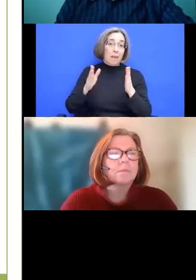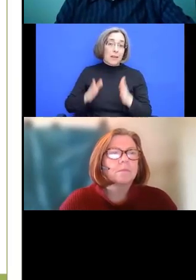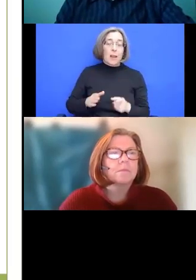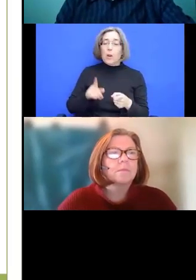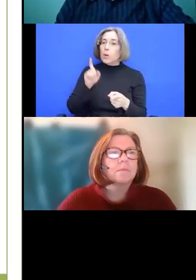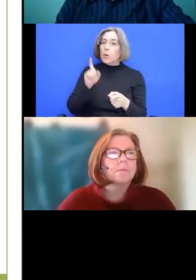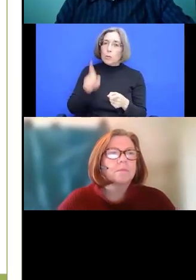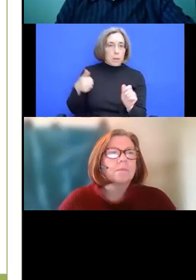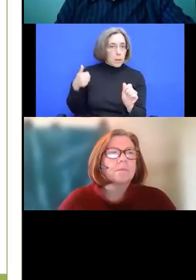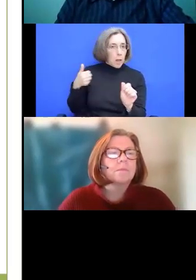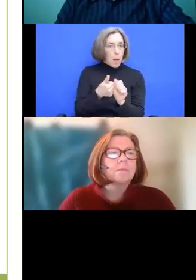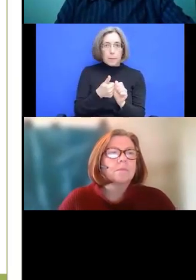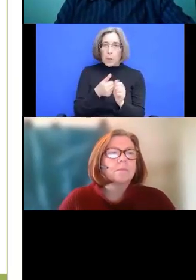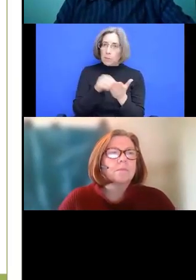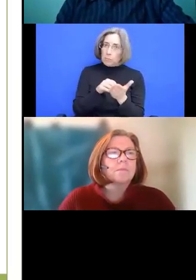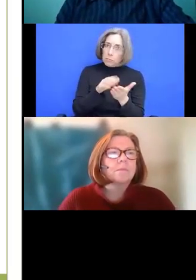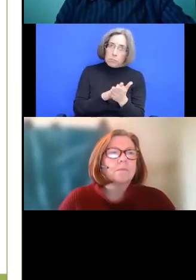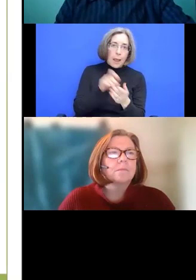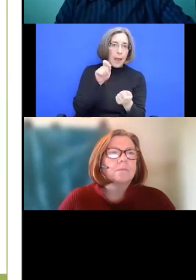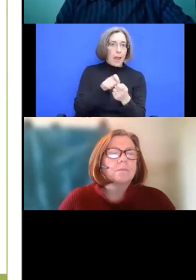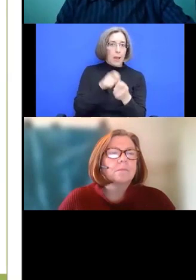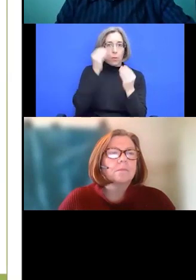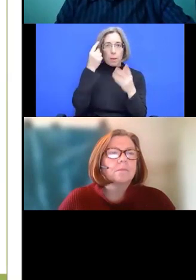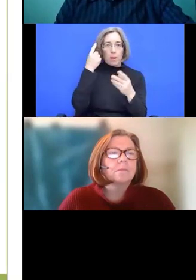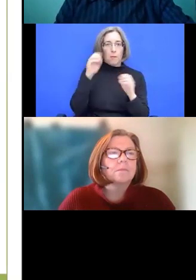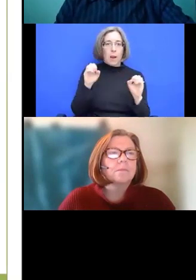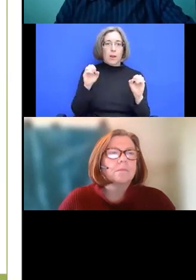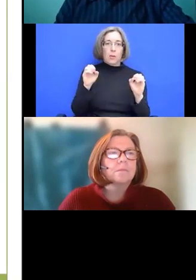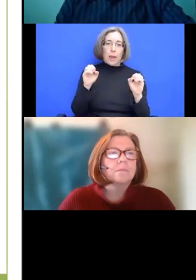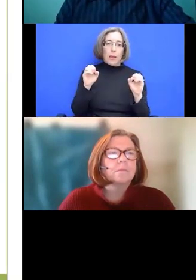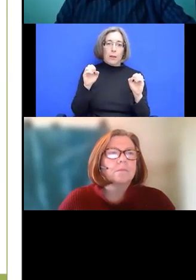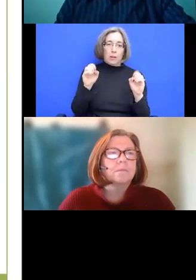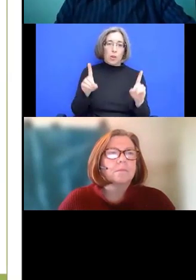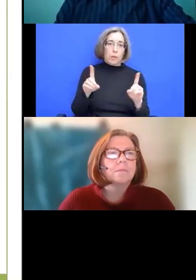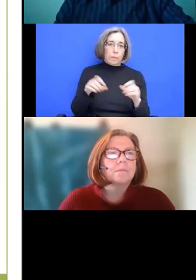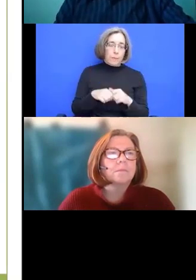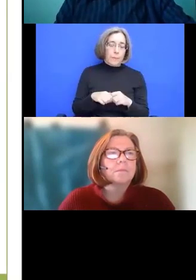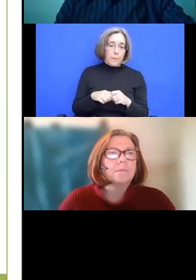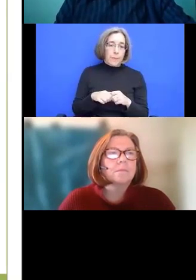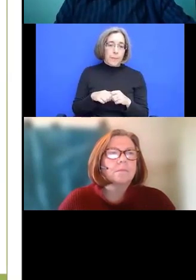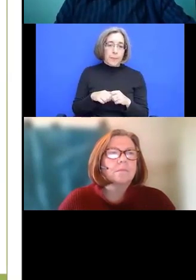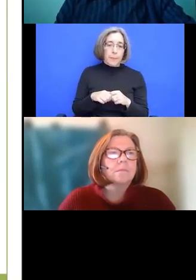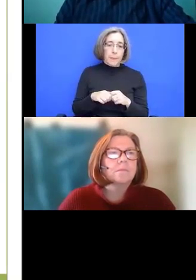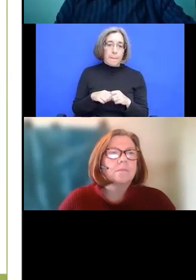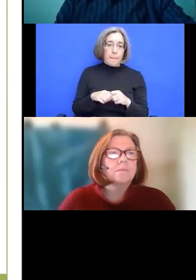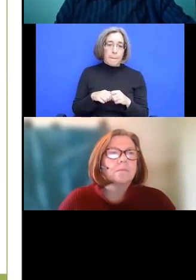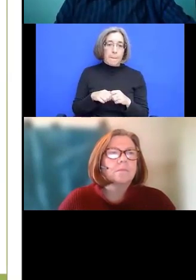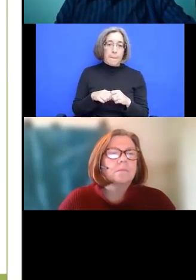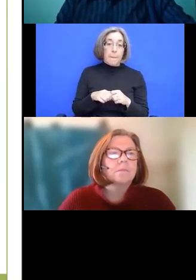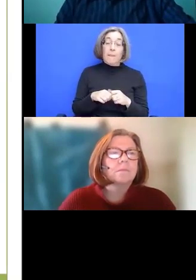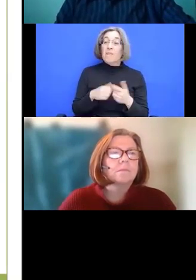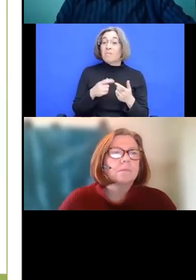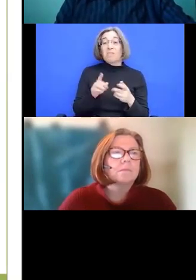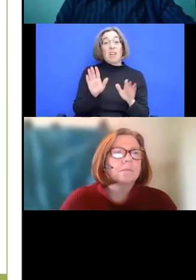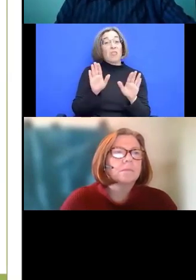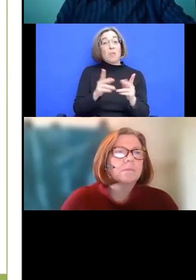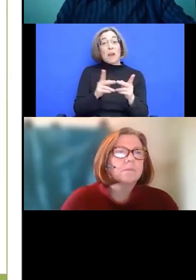if you want to be eligible for those options. Also it's a great repository for all your reference letters.